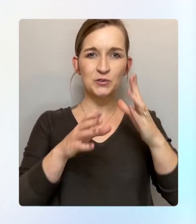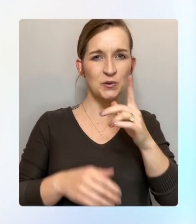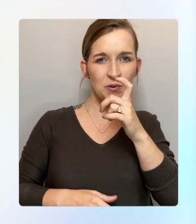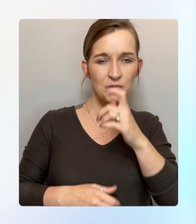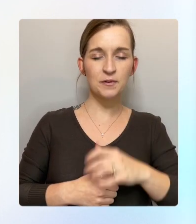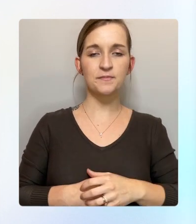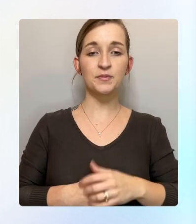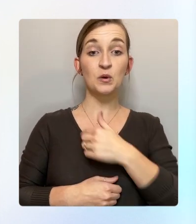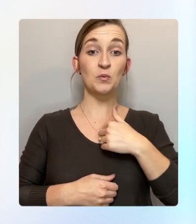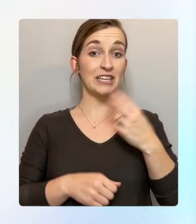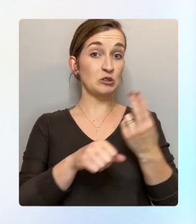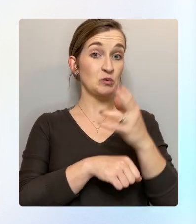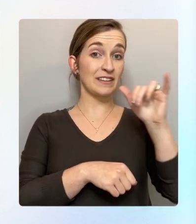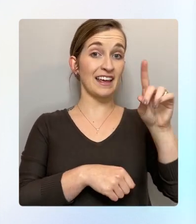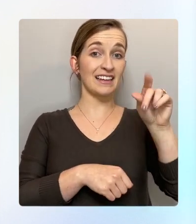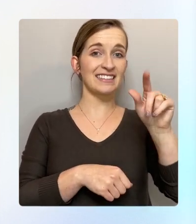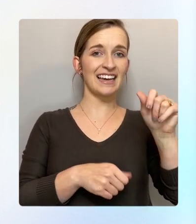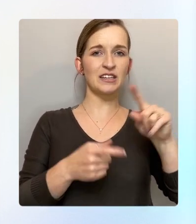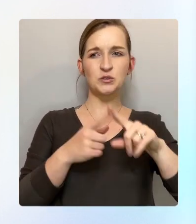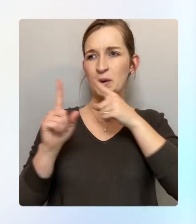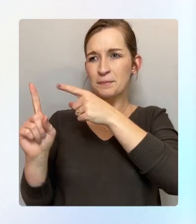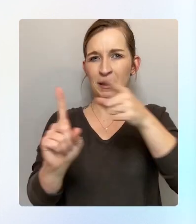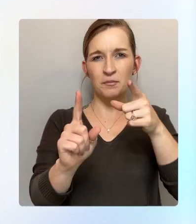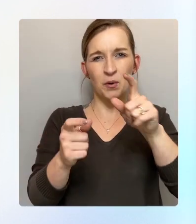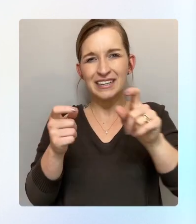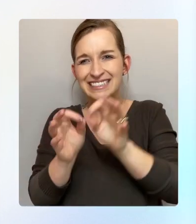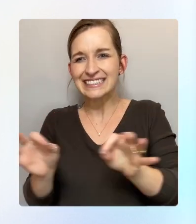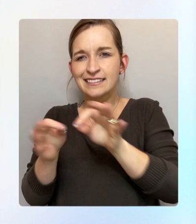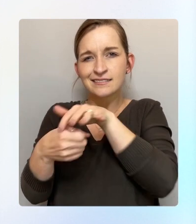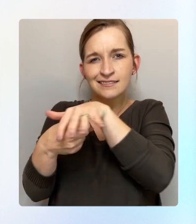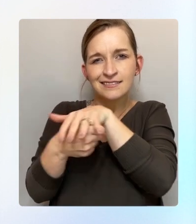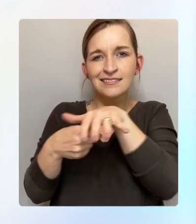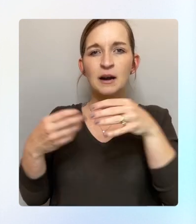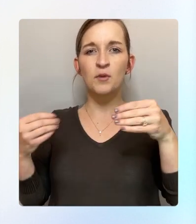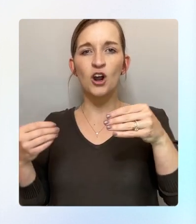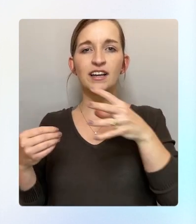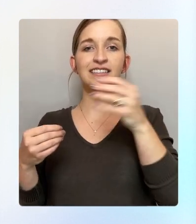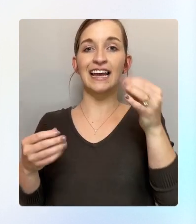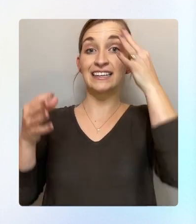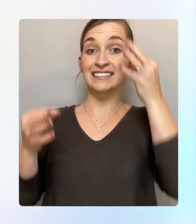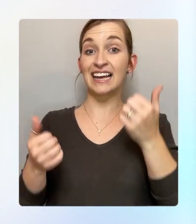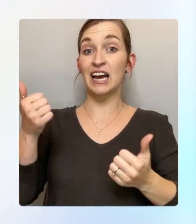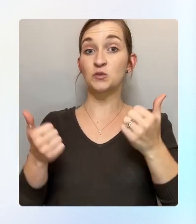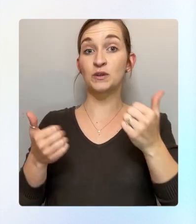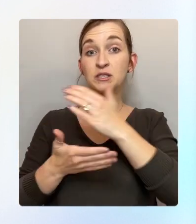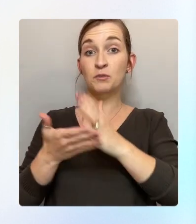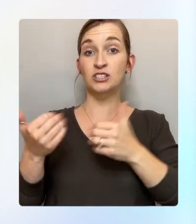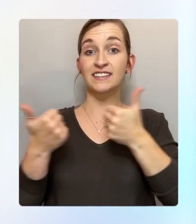to localize our content, as well as what elements of the game we promote. Pre-launch research can give you a head start